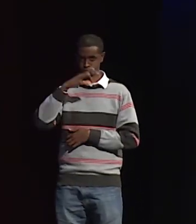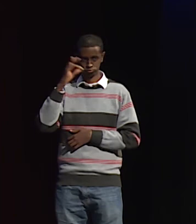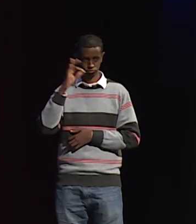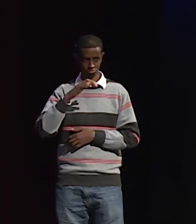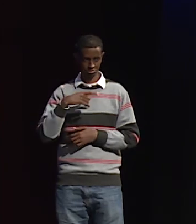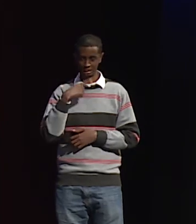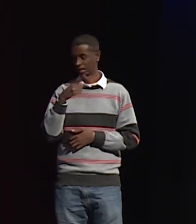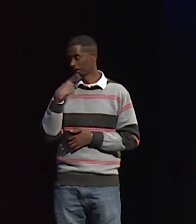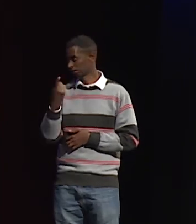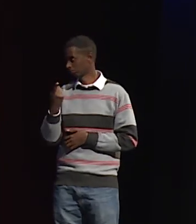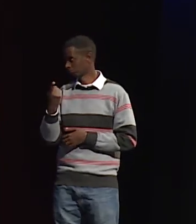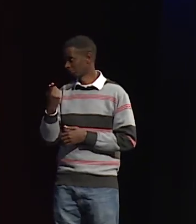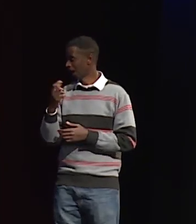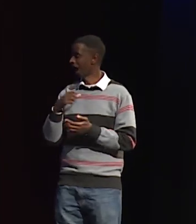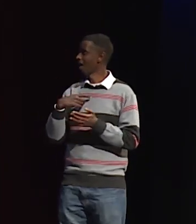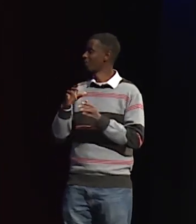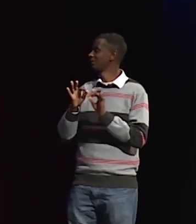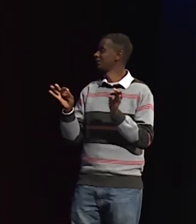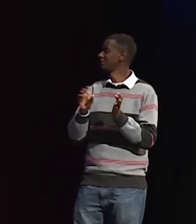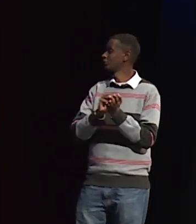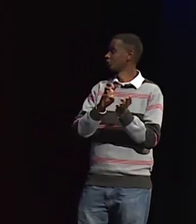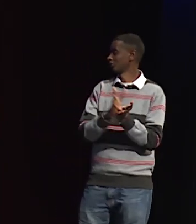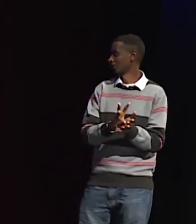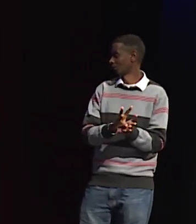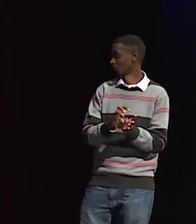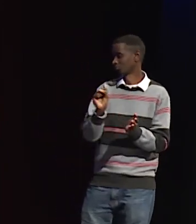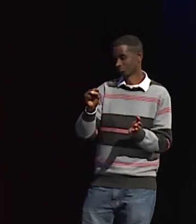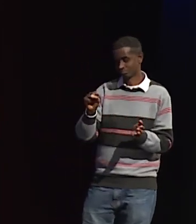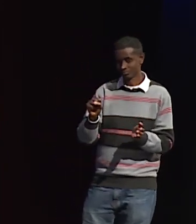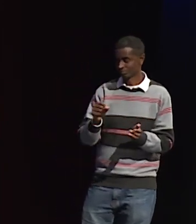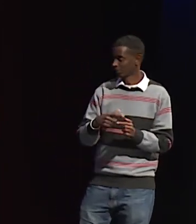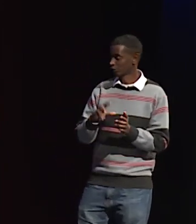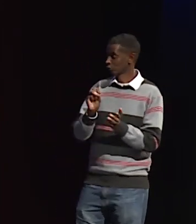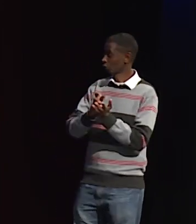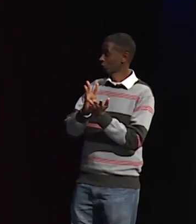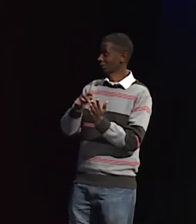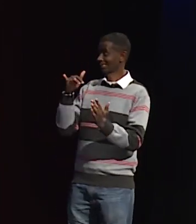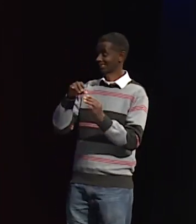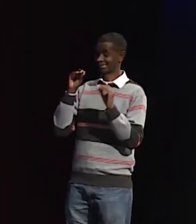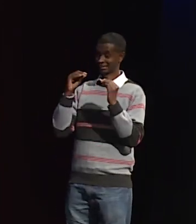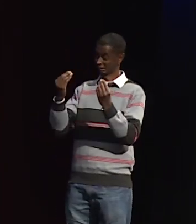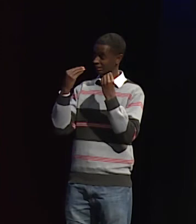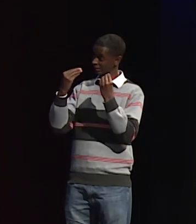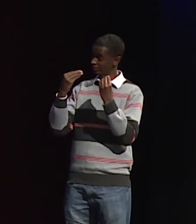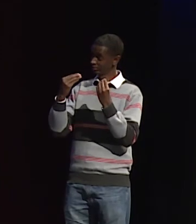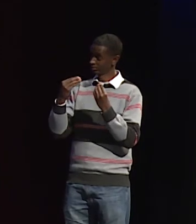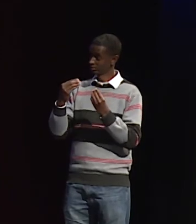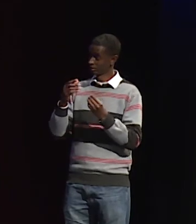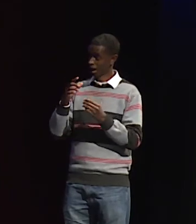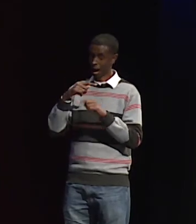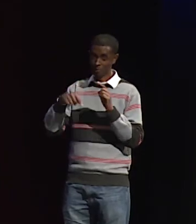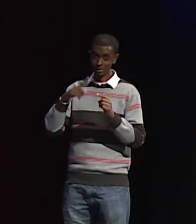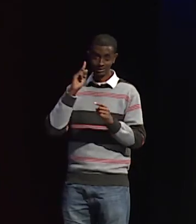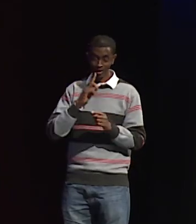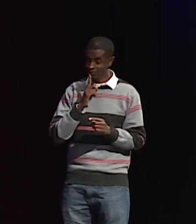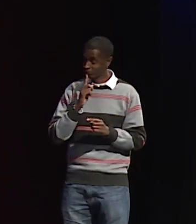often they may be assumed to be hearing until identified as deaf.